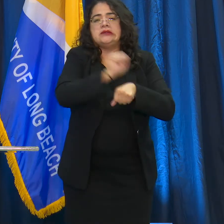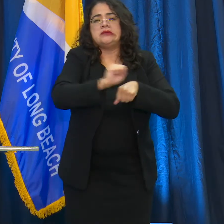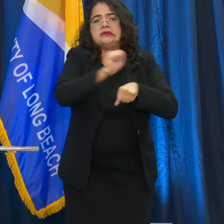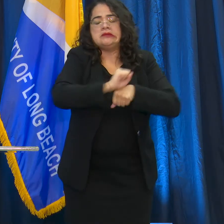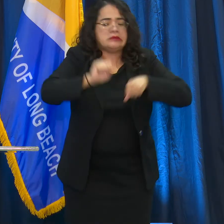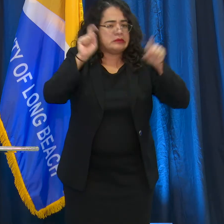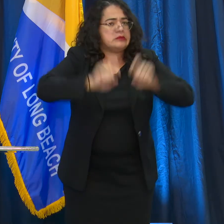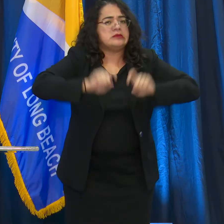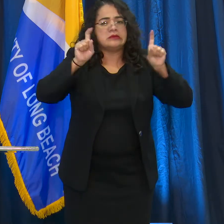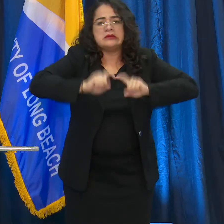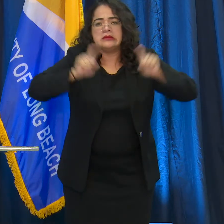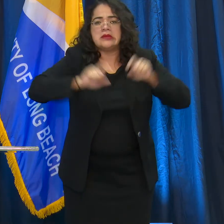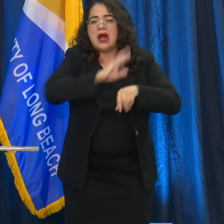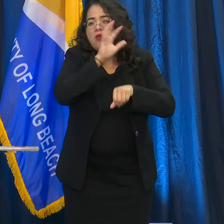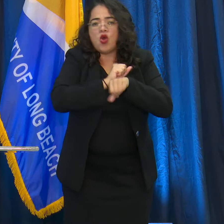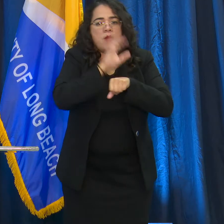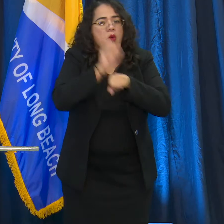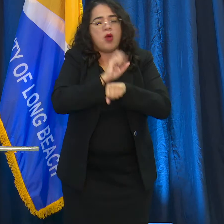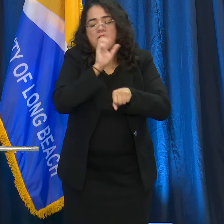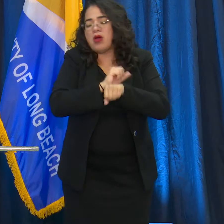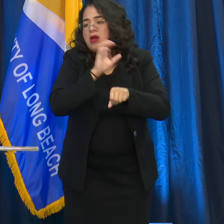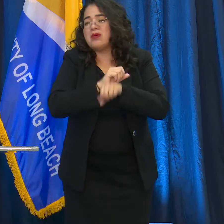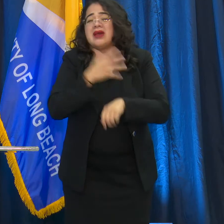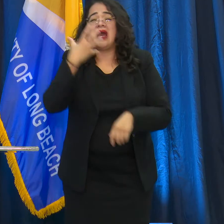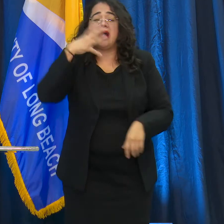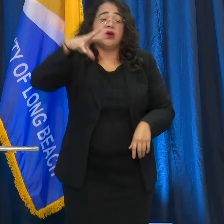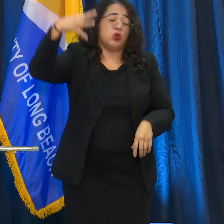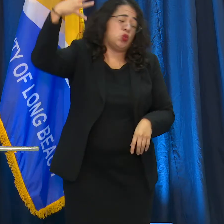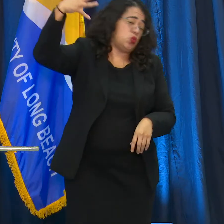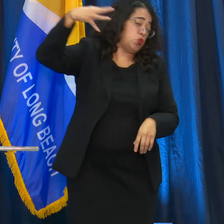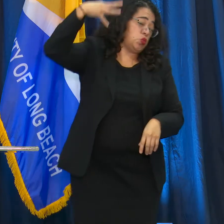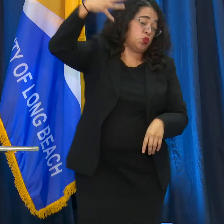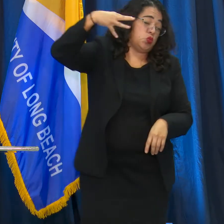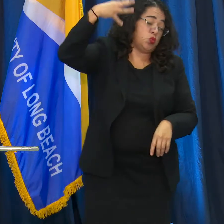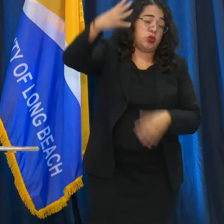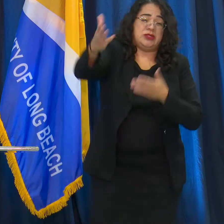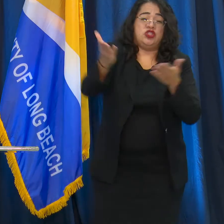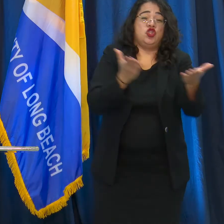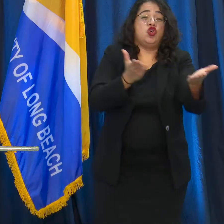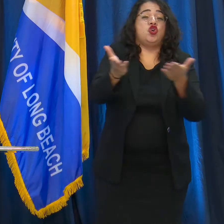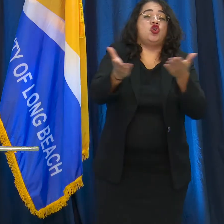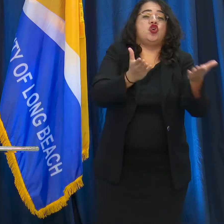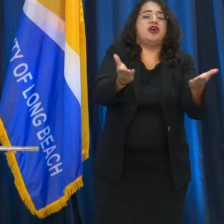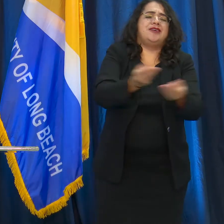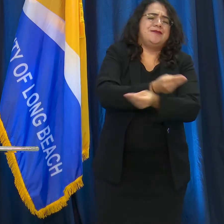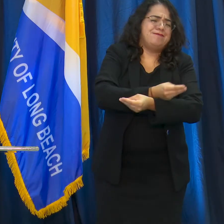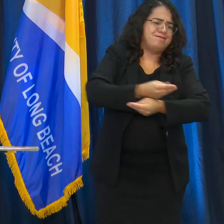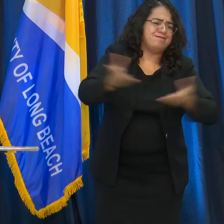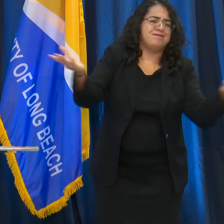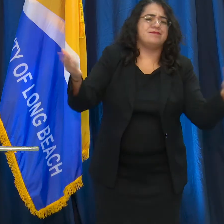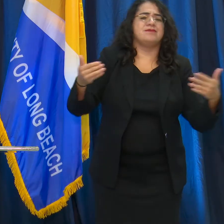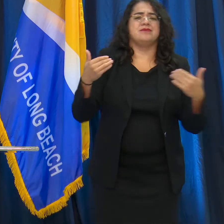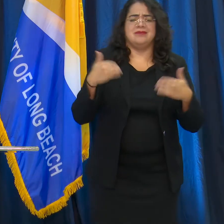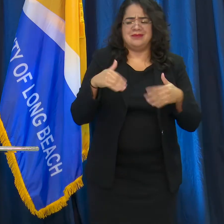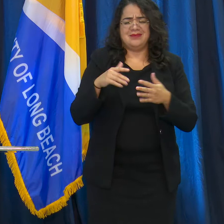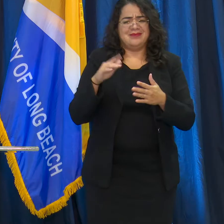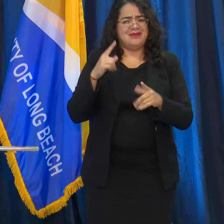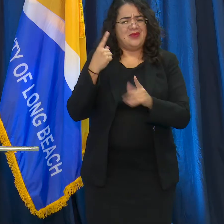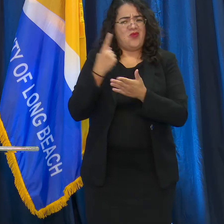work, long days, and it's been hot out there too and they've been able to serve everybody who has come up within the last week. We want to make sure you're aware that